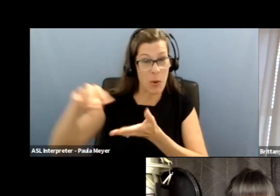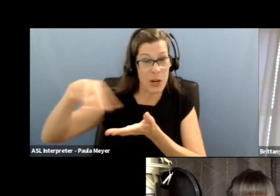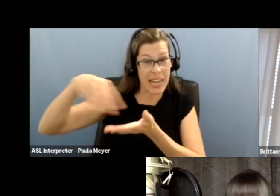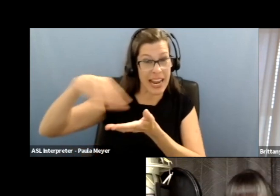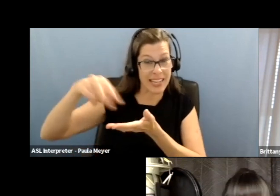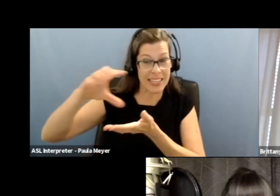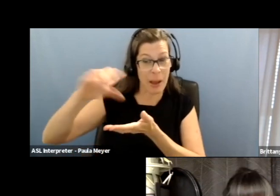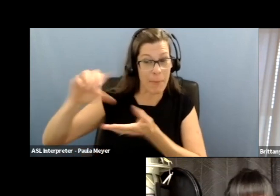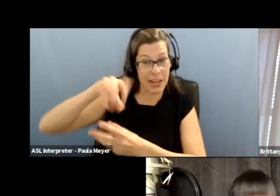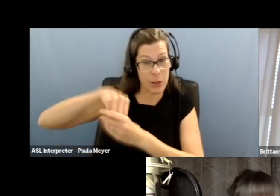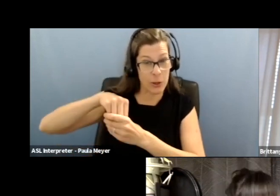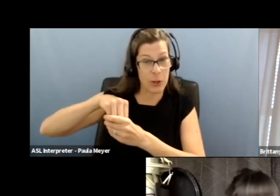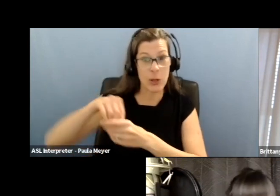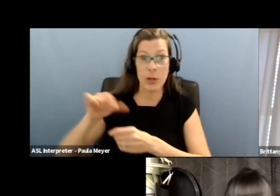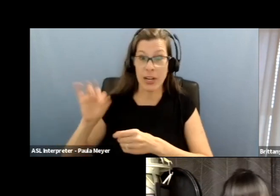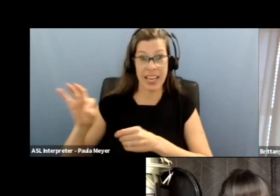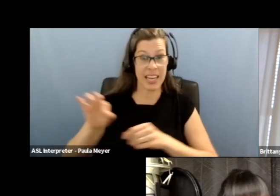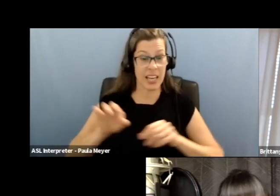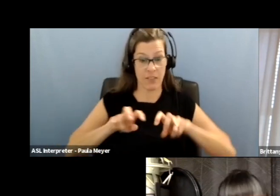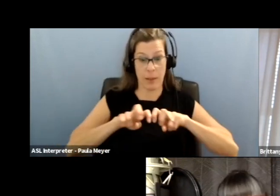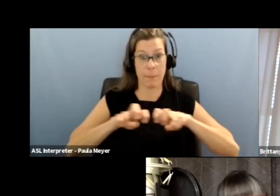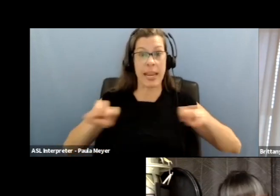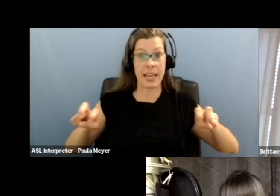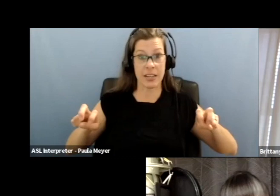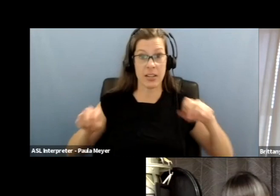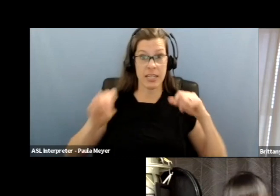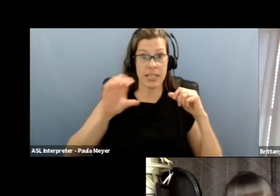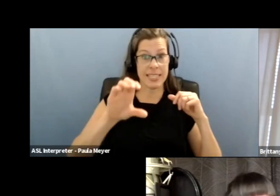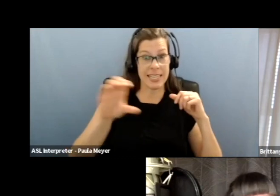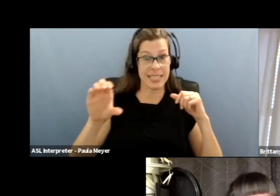if you're doing just a panel, I really love CCAC on their YouTube channel,